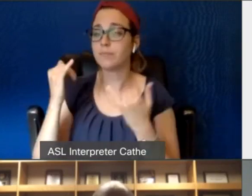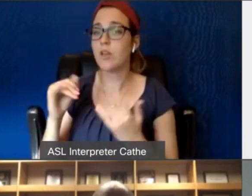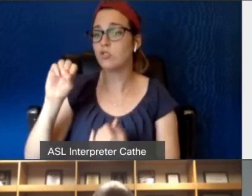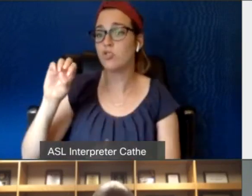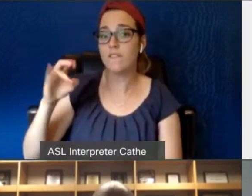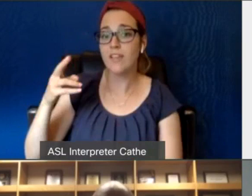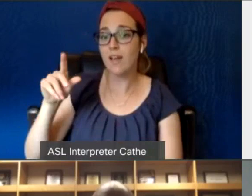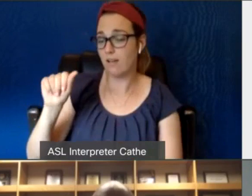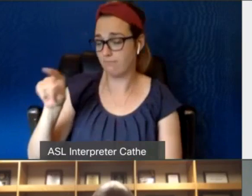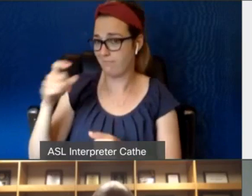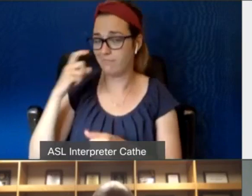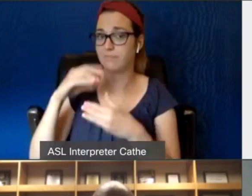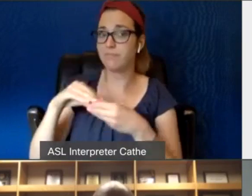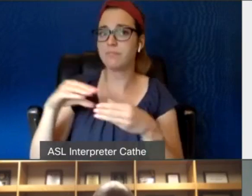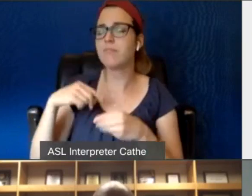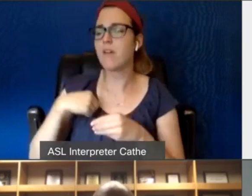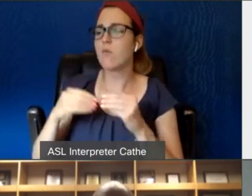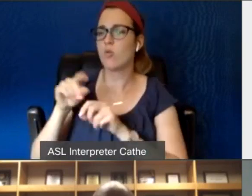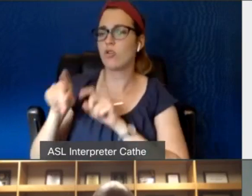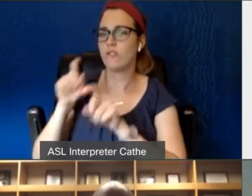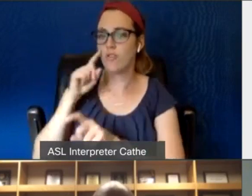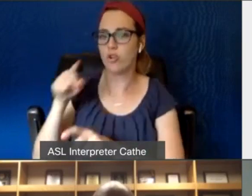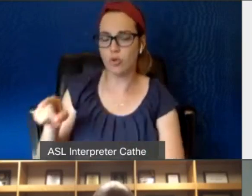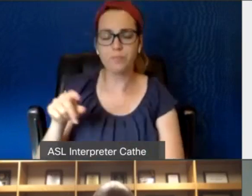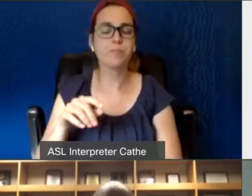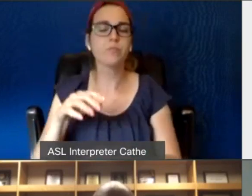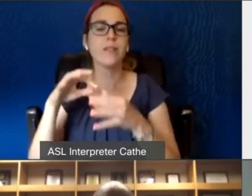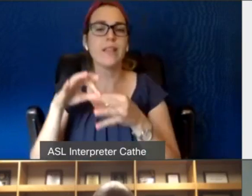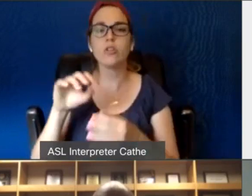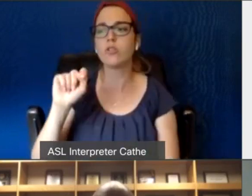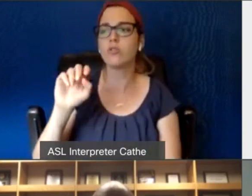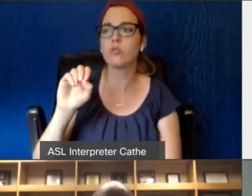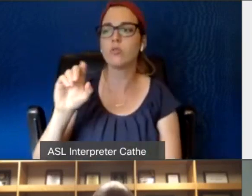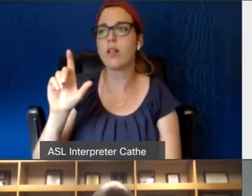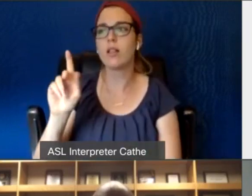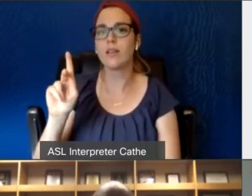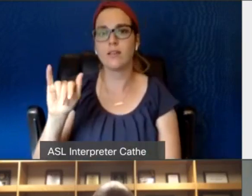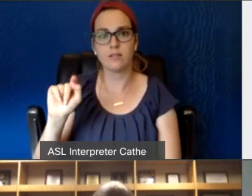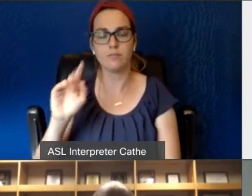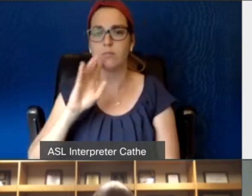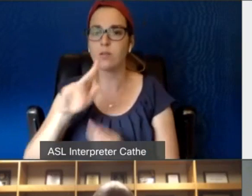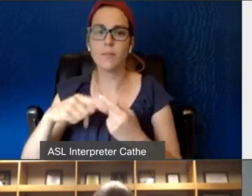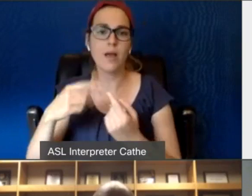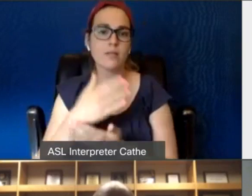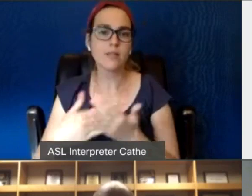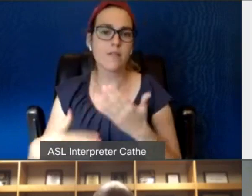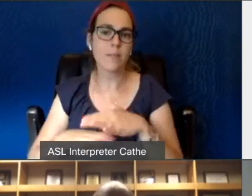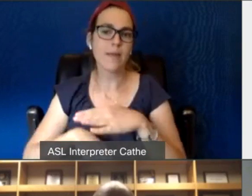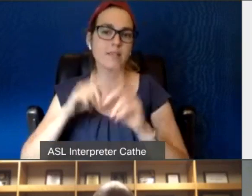'cause the toolkit, you know, Dr. Marlowe talked about one of the principles of the toolkit find or develop peer support groups,